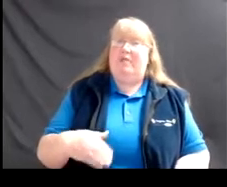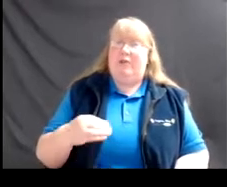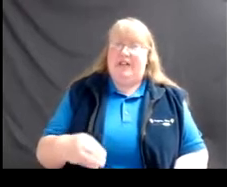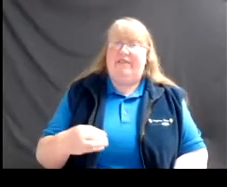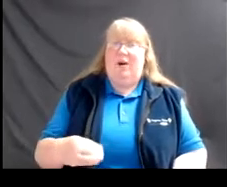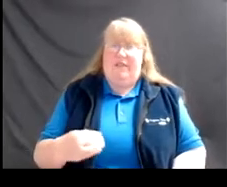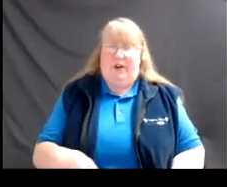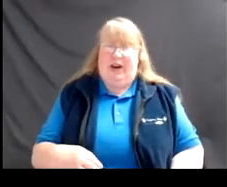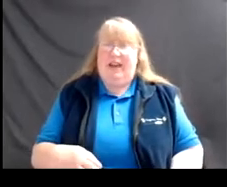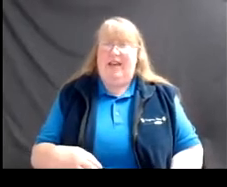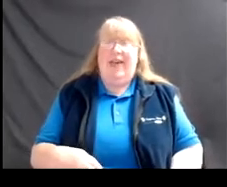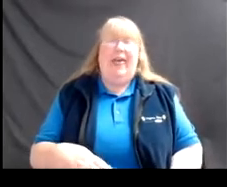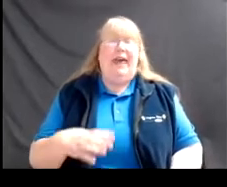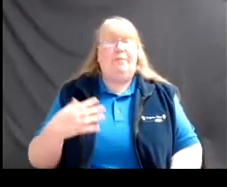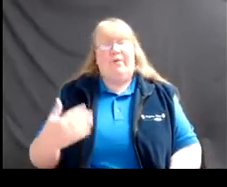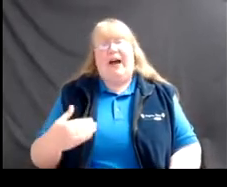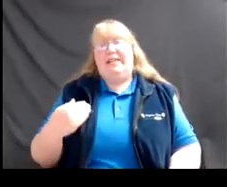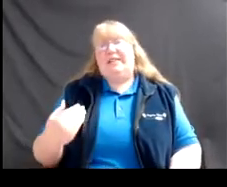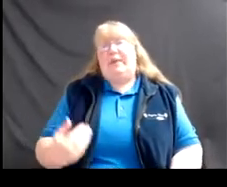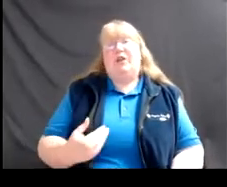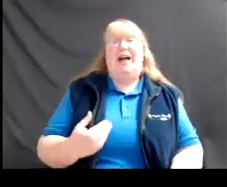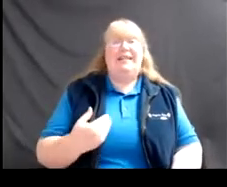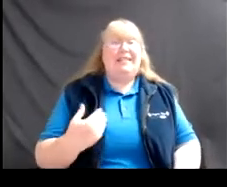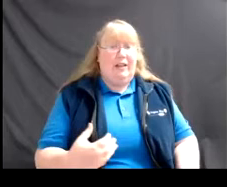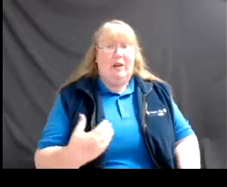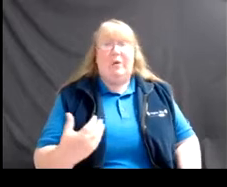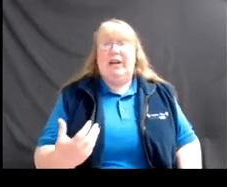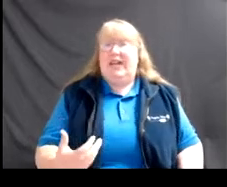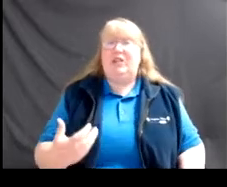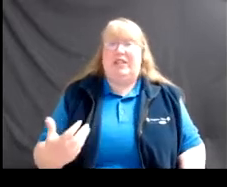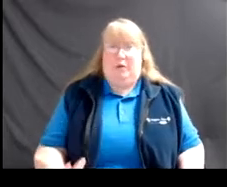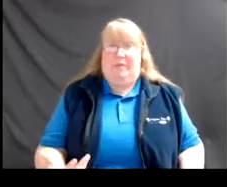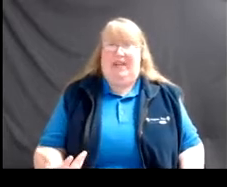for the Deaf and Hard of Hearing, and provides specialized telecommunications equipment